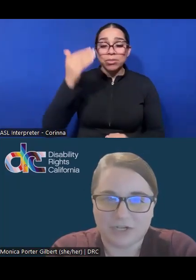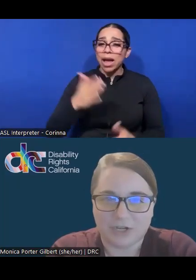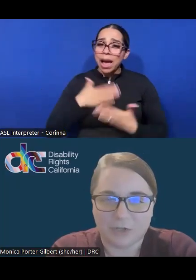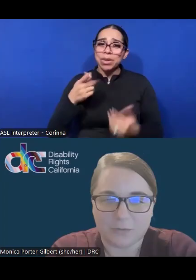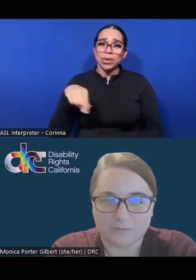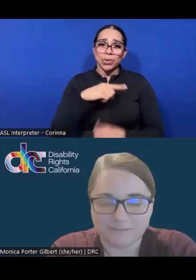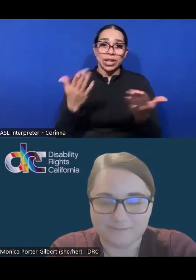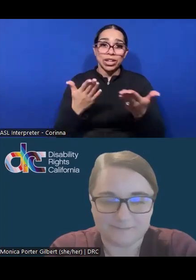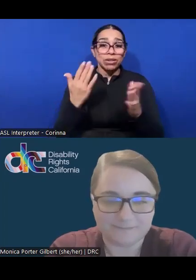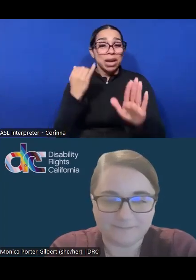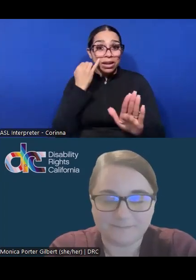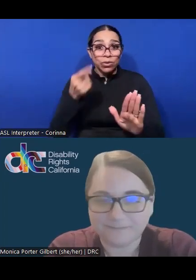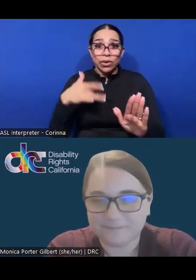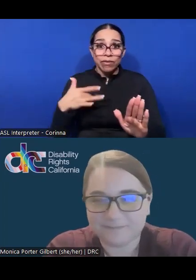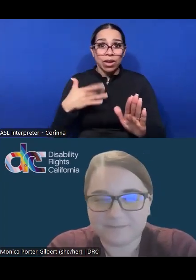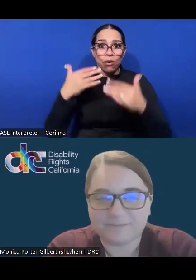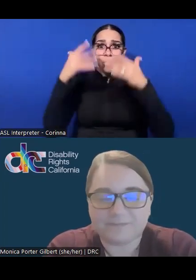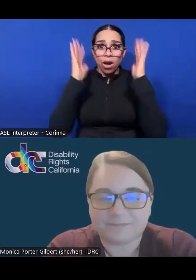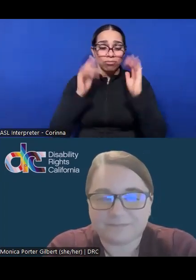not alone.